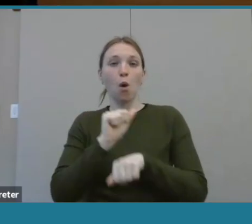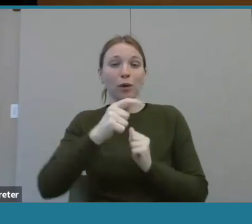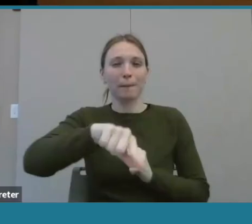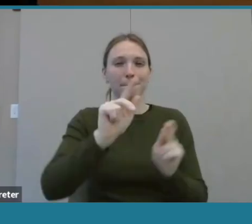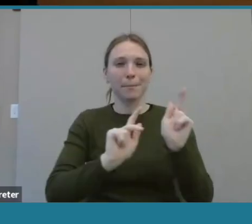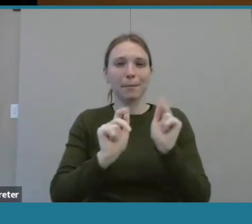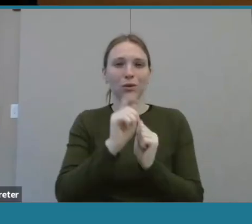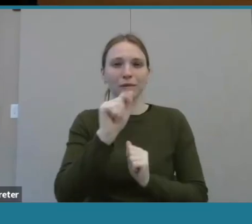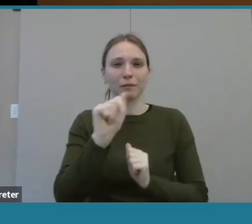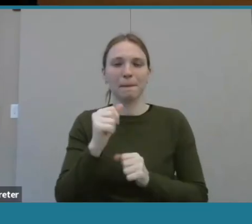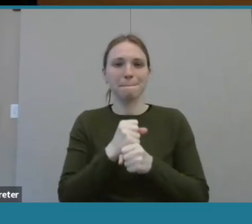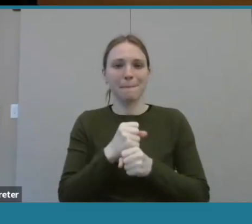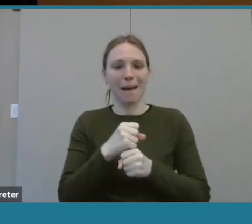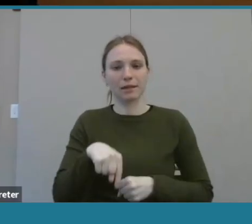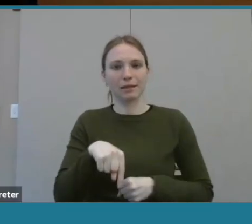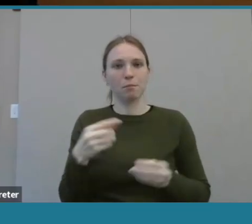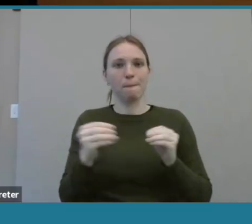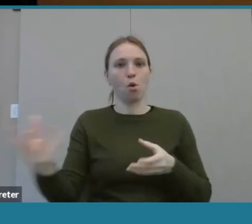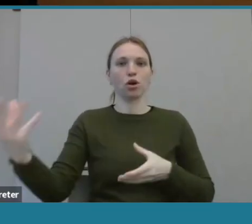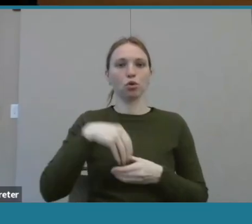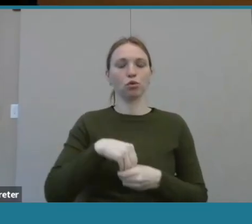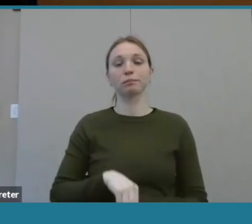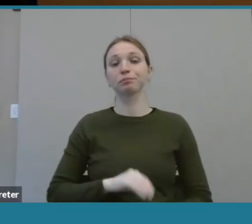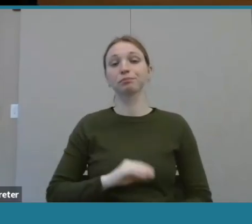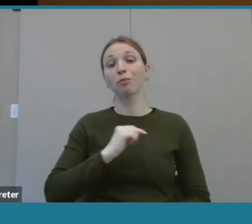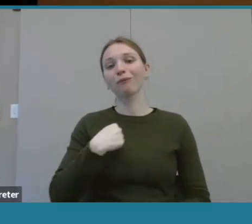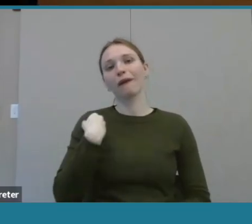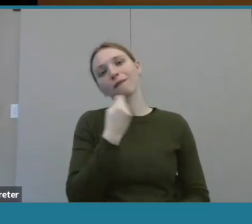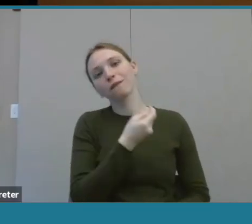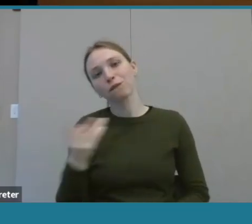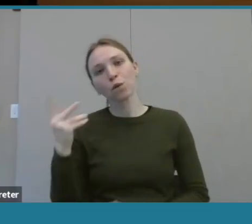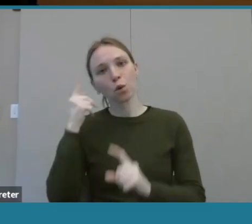So our goals were to not only create some new interpretive installations, but also